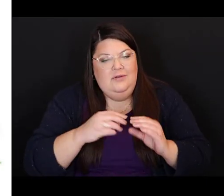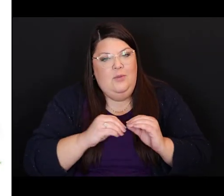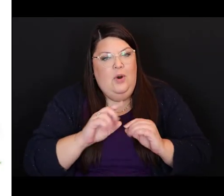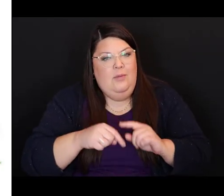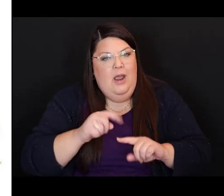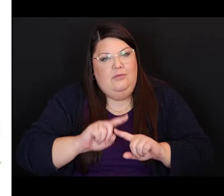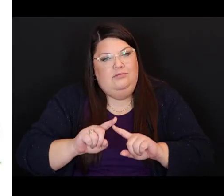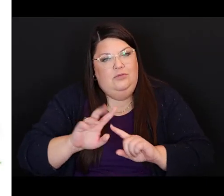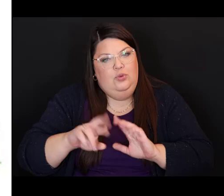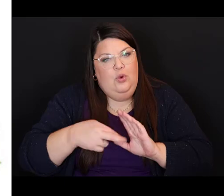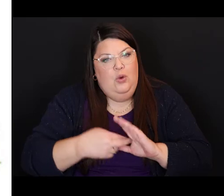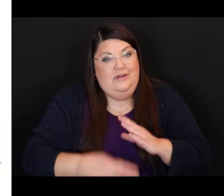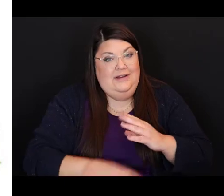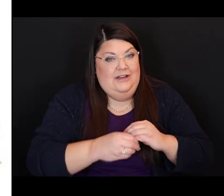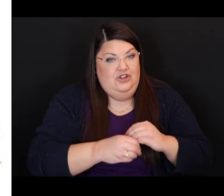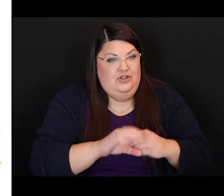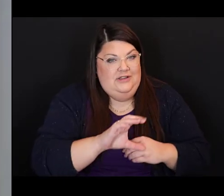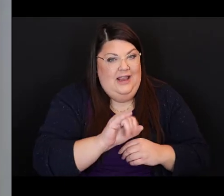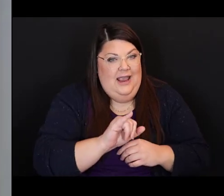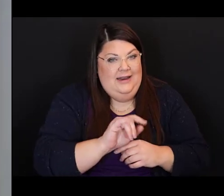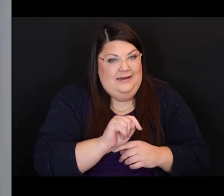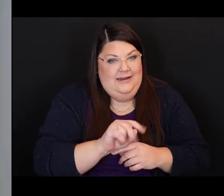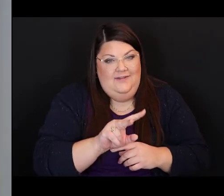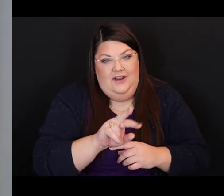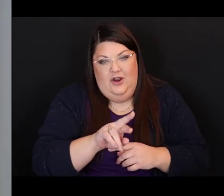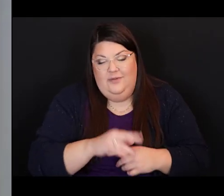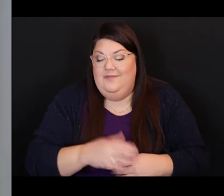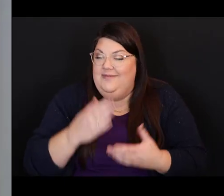hats you wear in addition to CIT-VR. [John Walsh] Thanks, Heather! It's